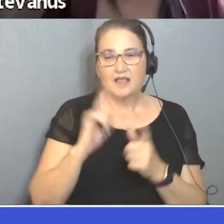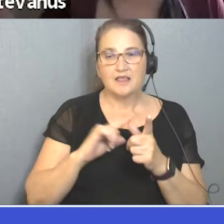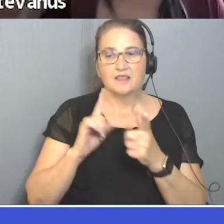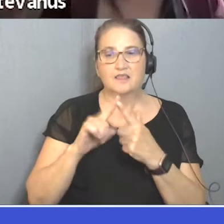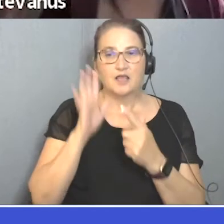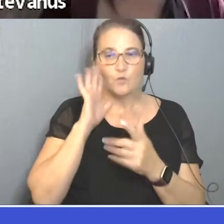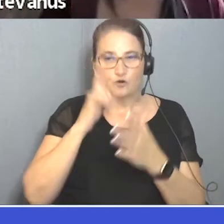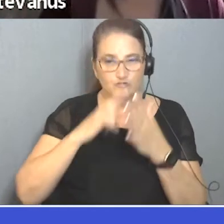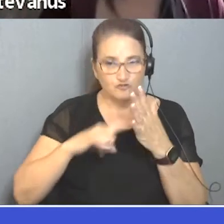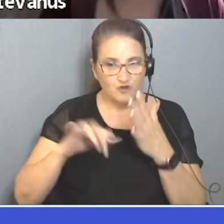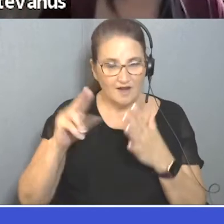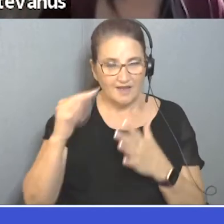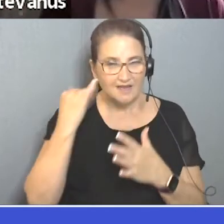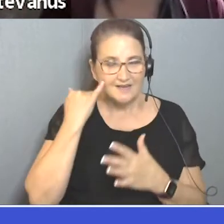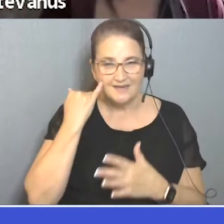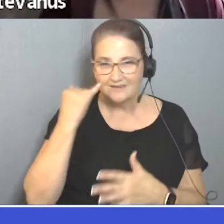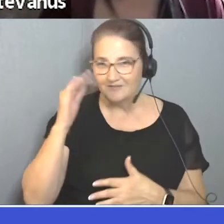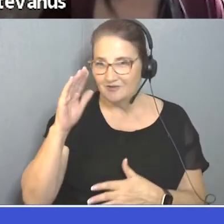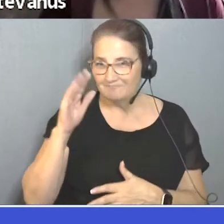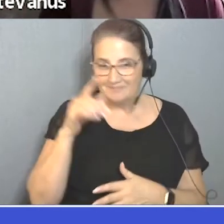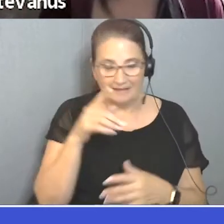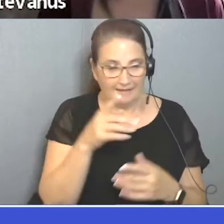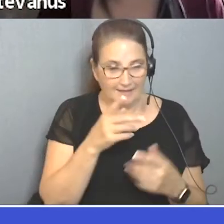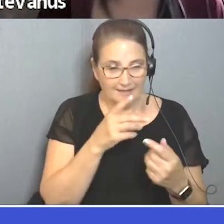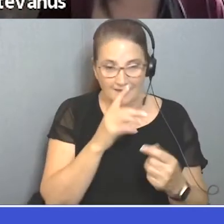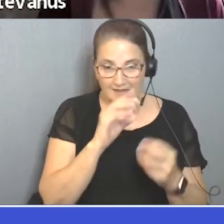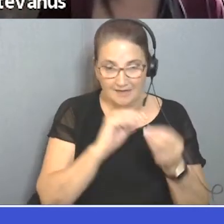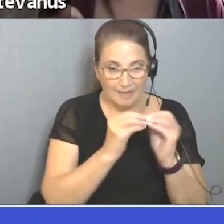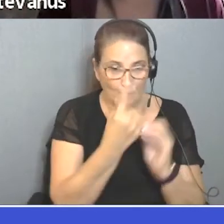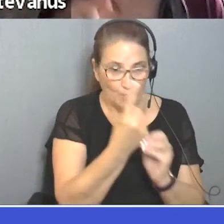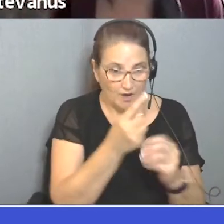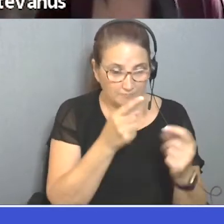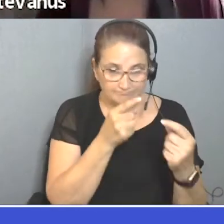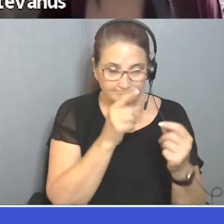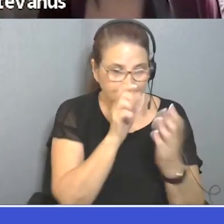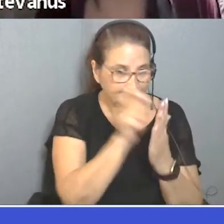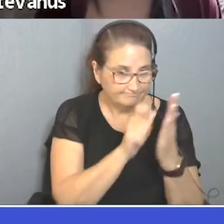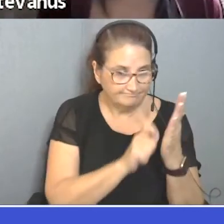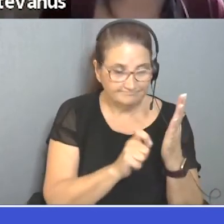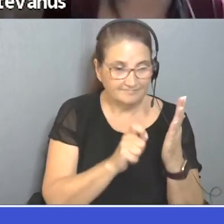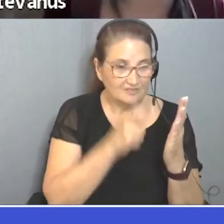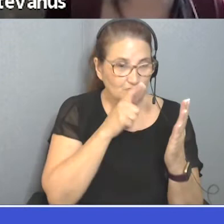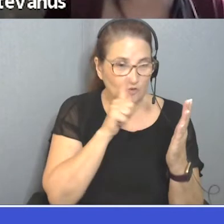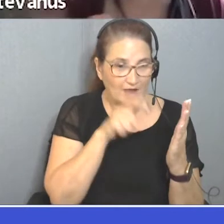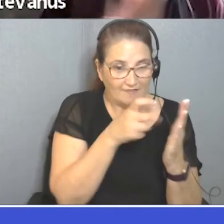square, that's totally fine. You don't have to. It's an invitation. Just know we'll be moving on, so you